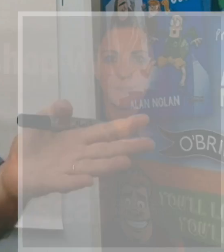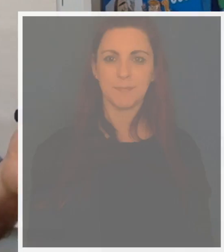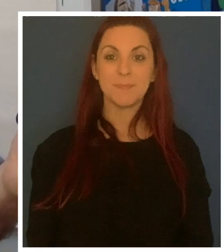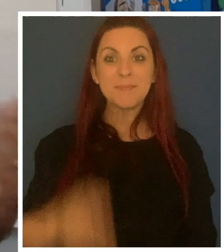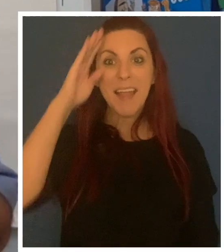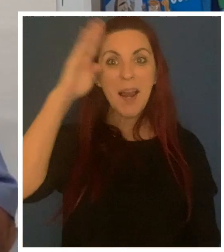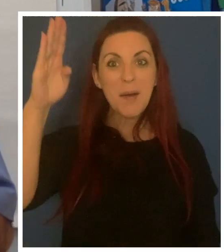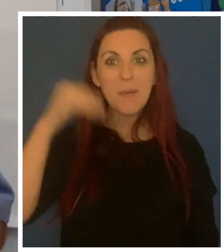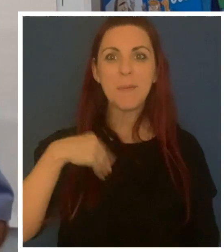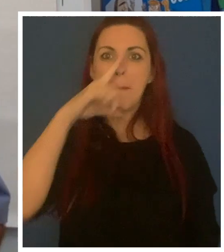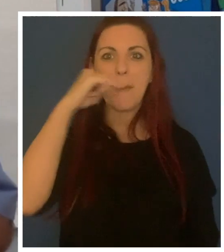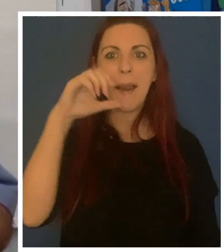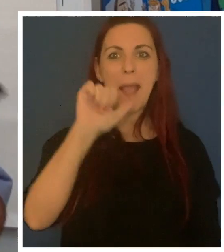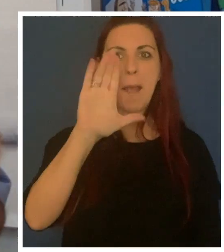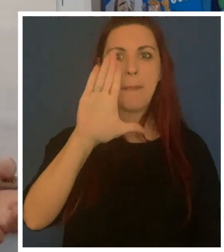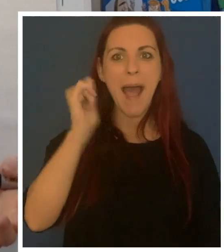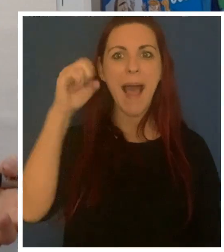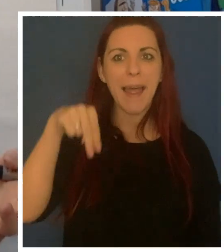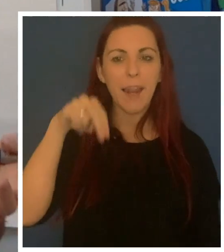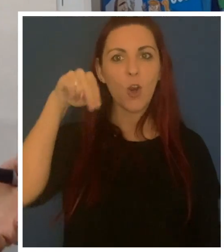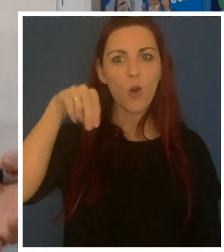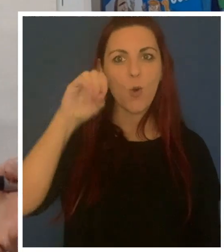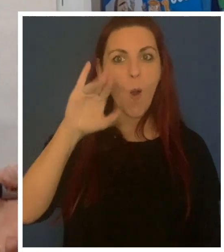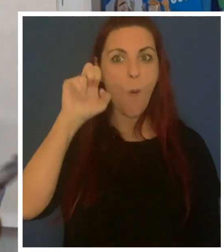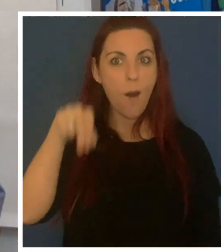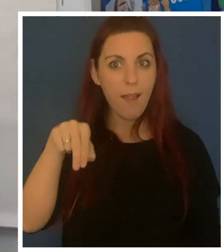Hello, my name is Alan Nolan and I'm the illustrator of a fab new book from